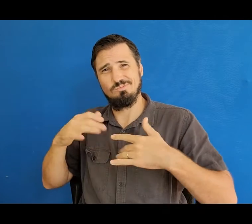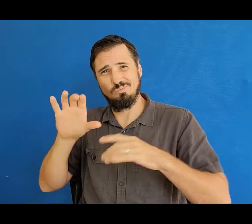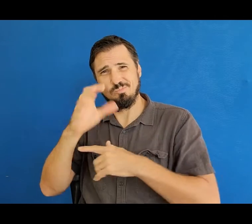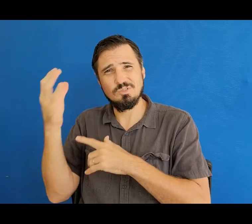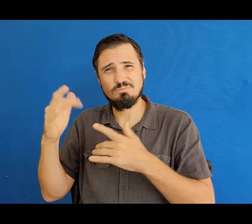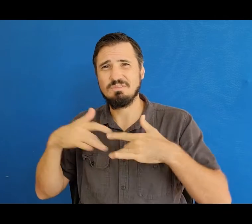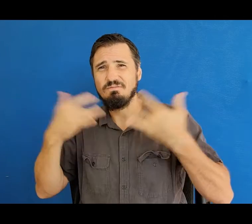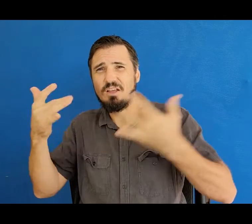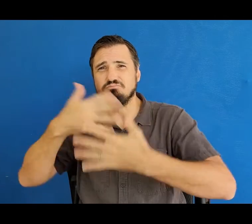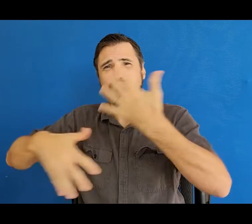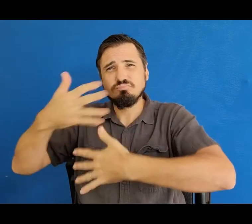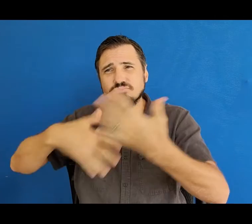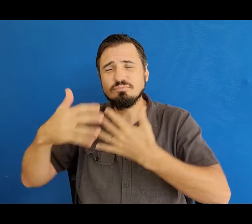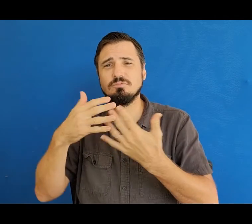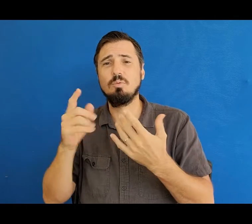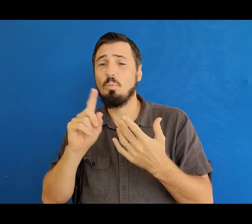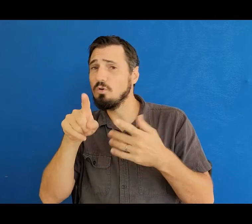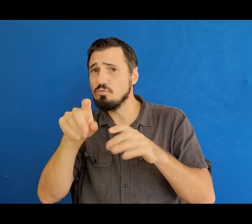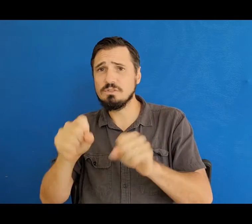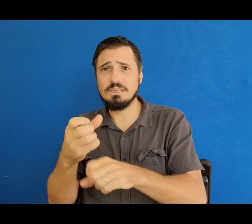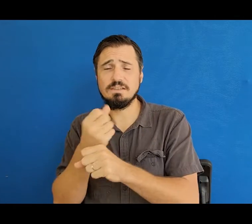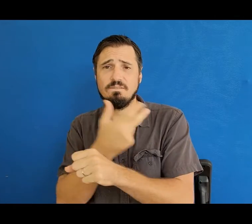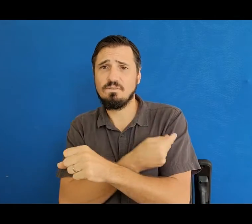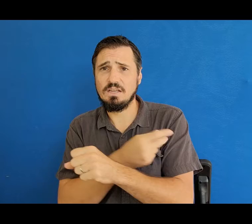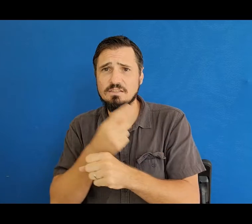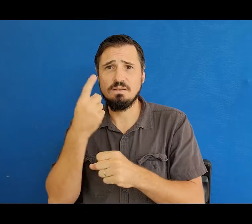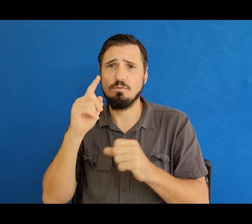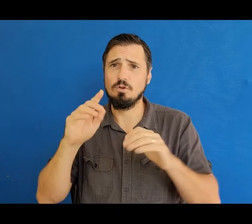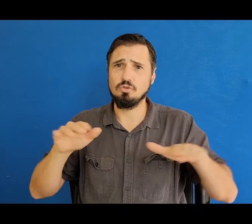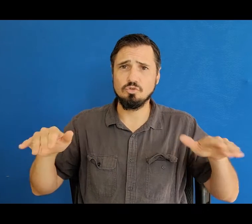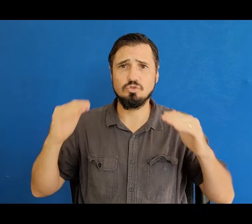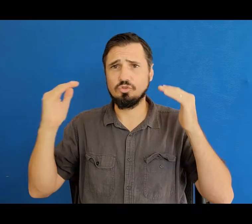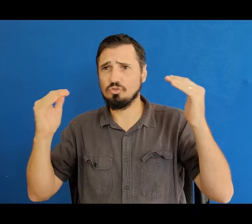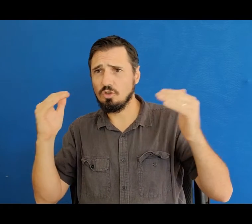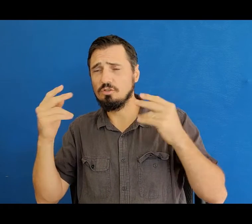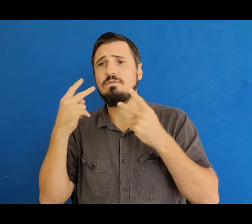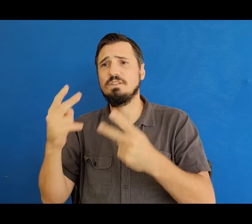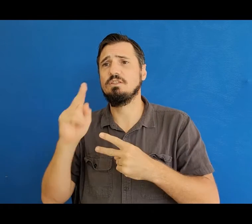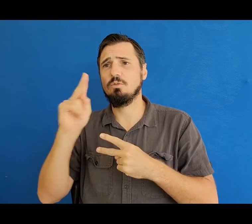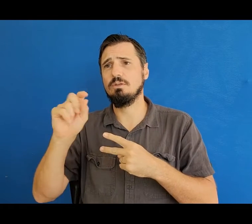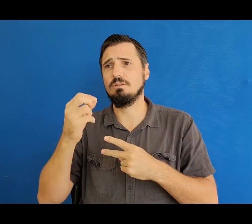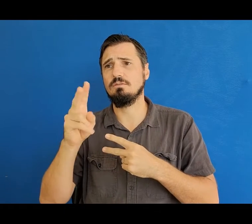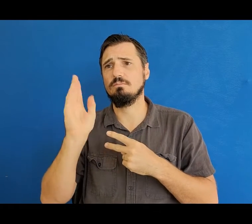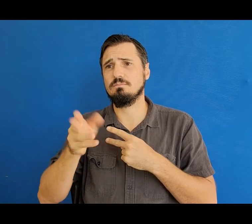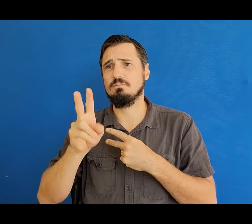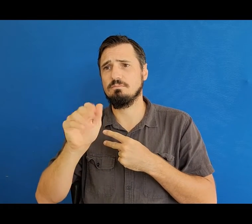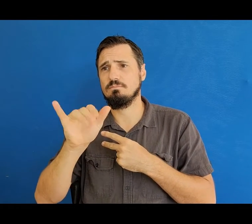For a full list of locations for vaccines for kids and adults, visit Kauai.gov/vaccine